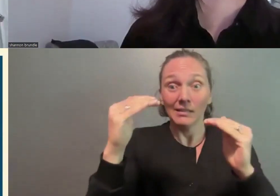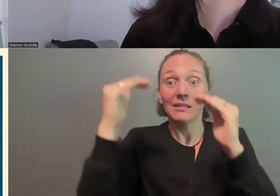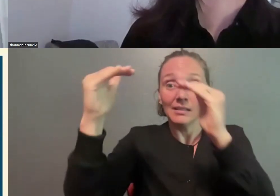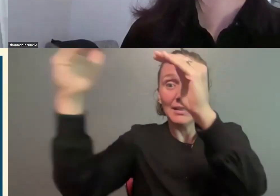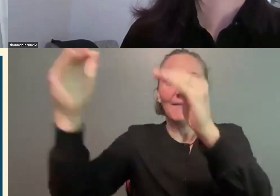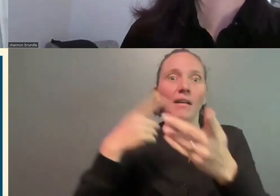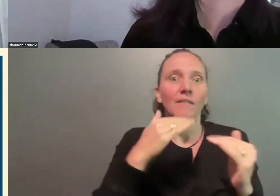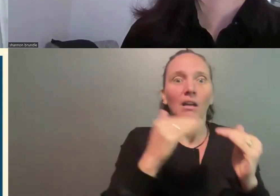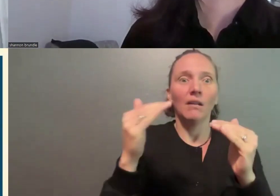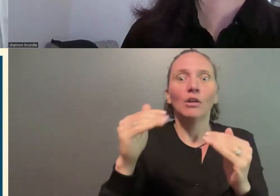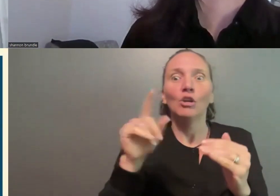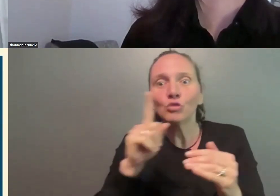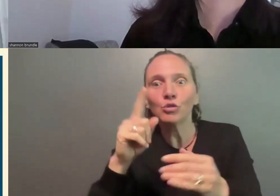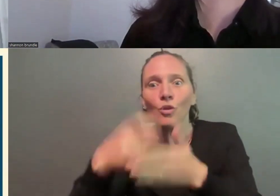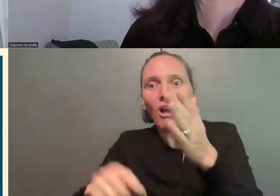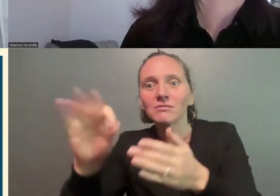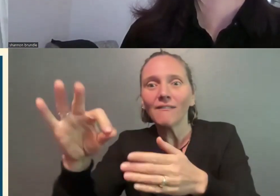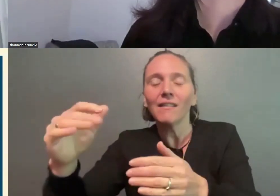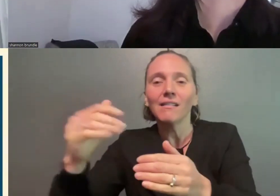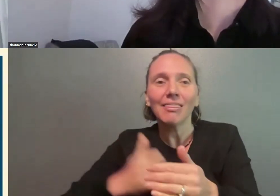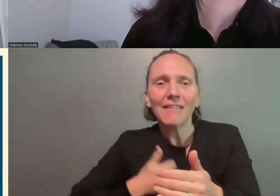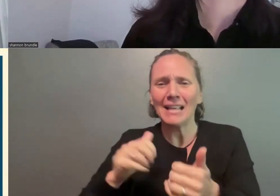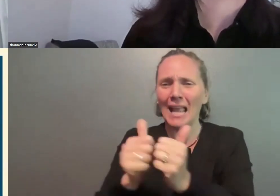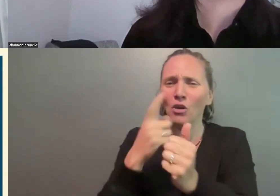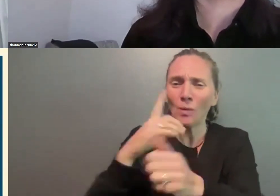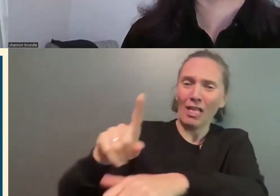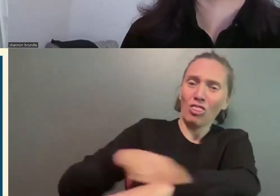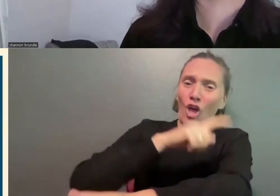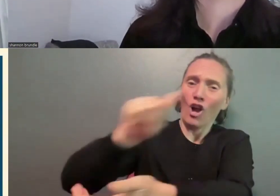of living of how we really get to long term financial security. So thank you for that question.